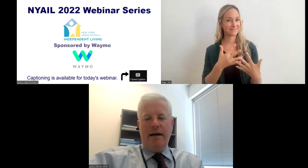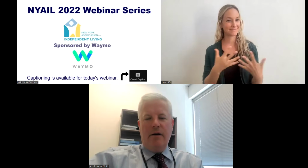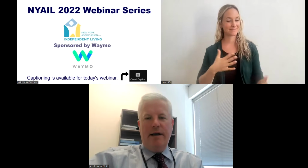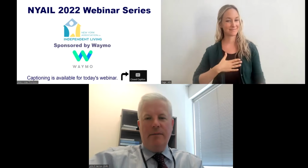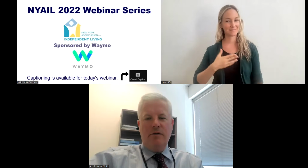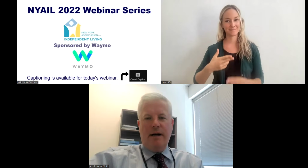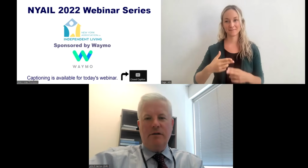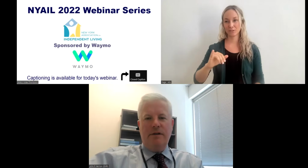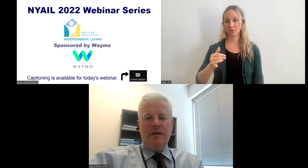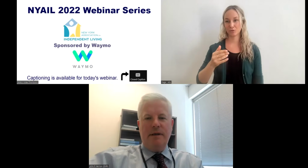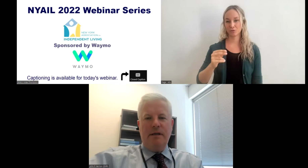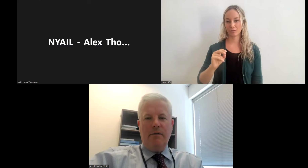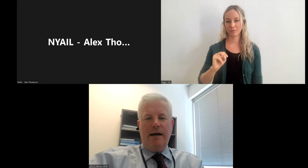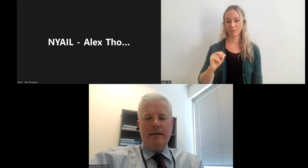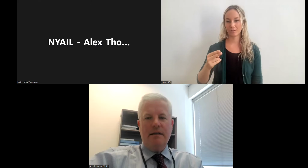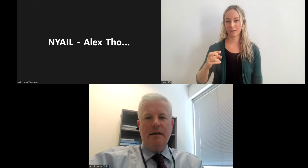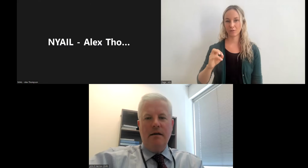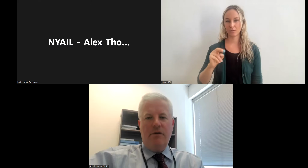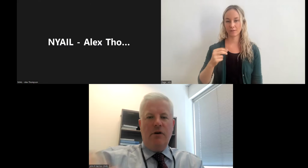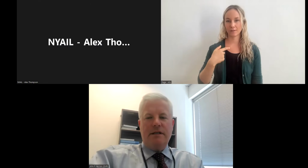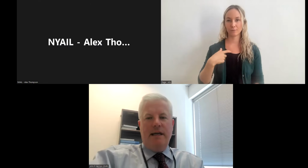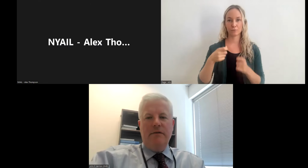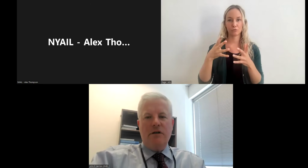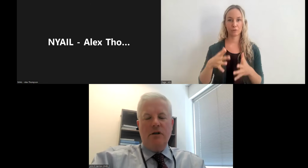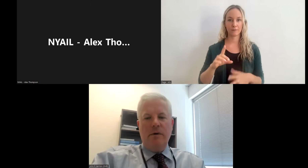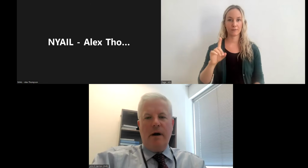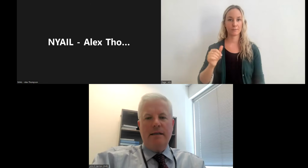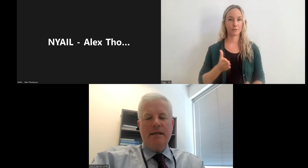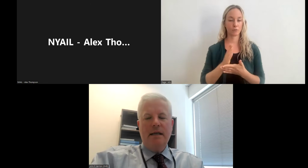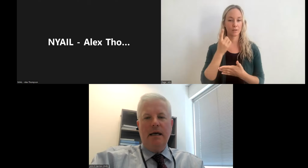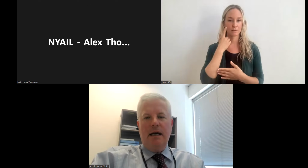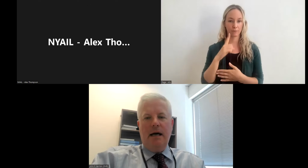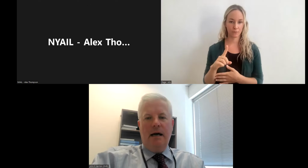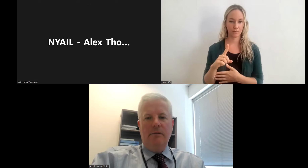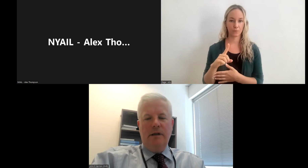appreciate the opportunity to be with you all today,